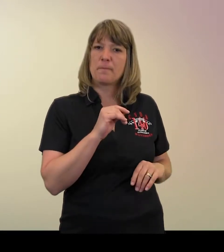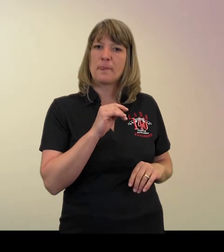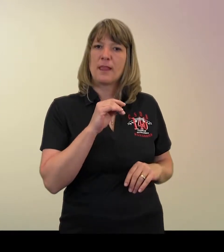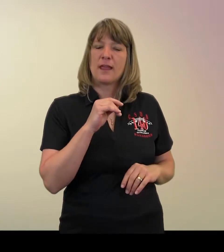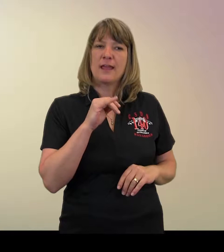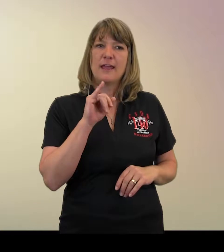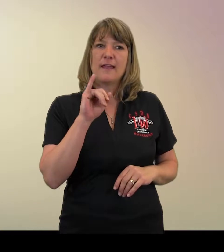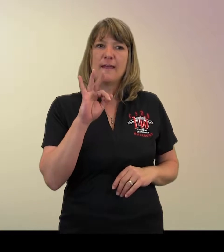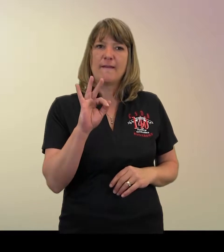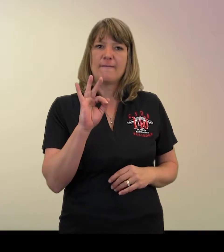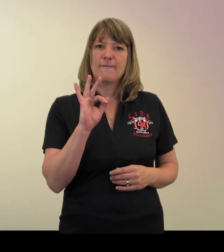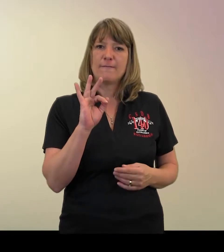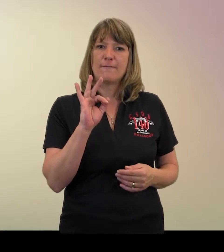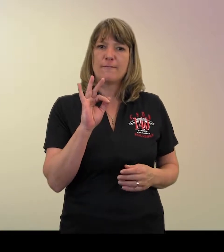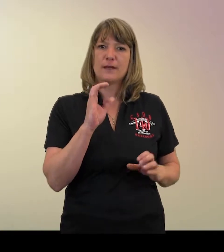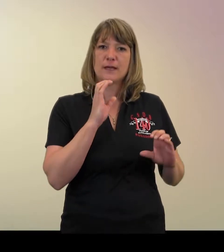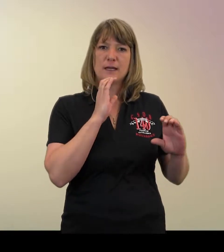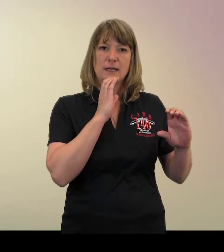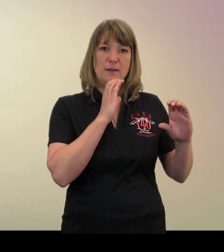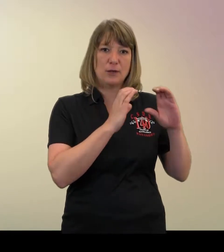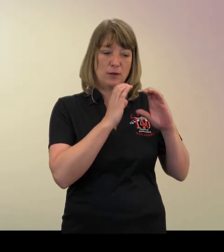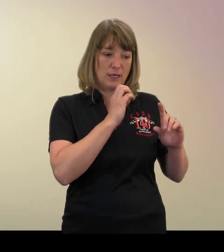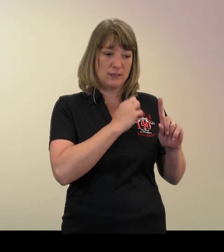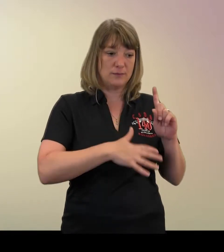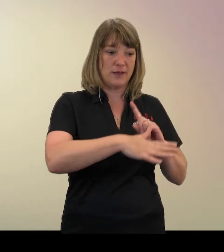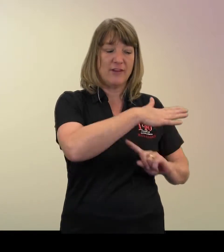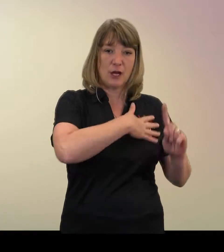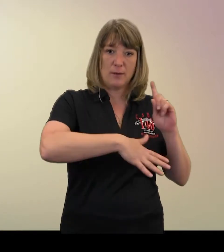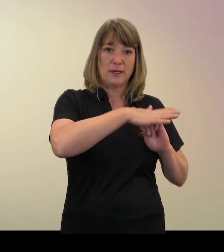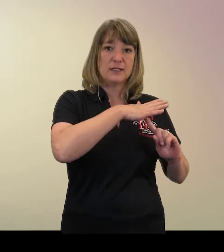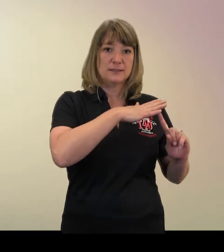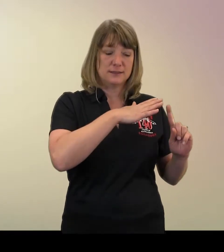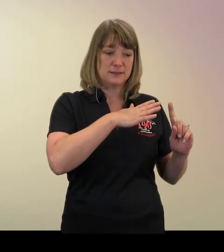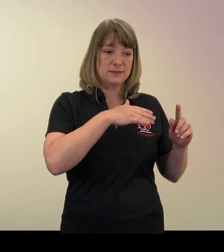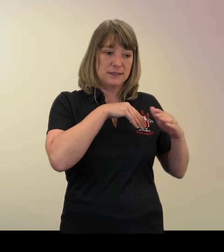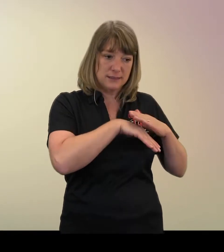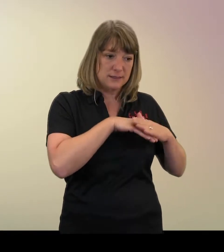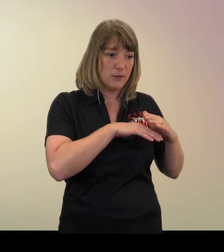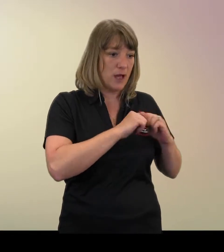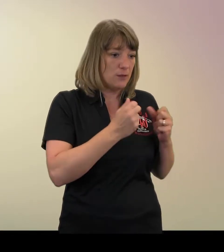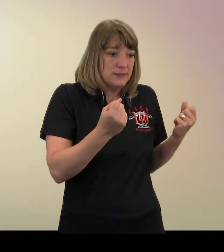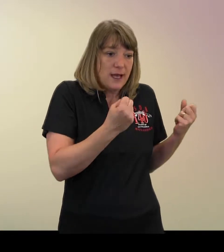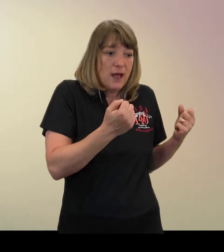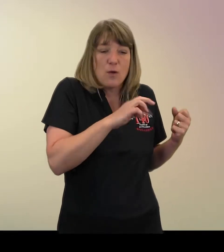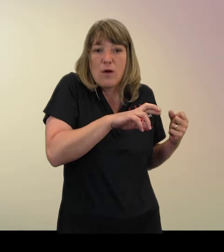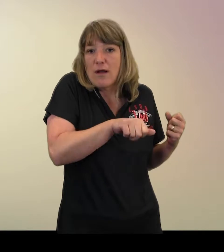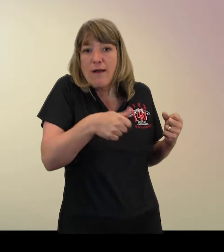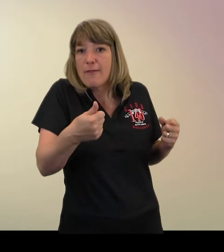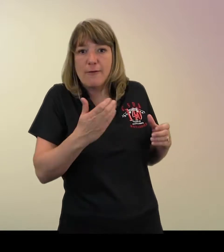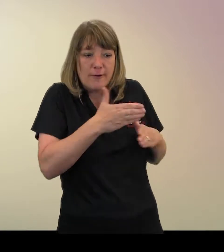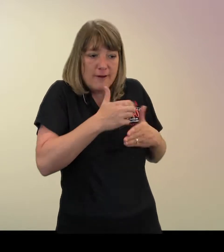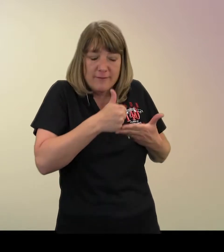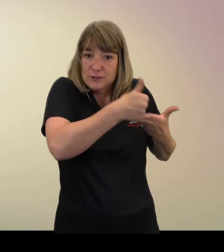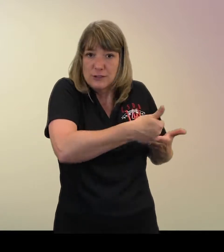the communication environment accessible to them through sign or through other interventions